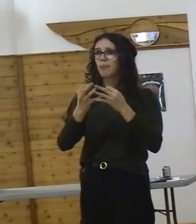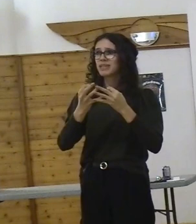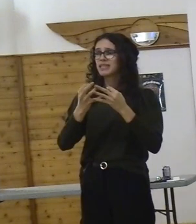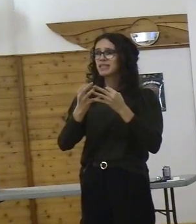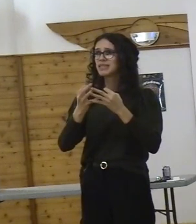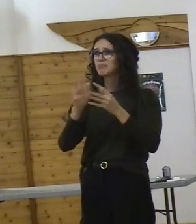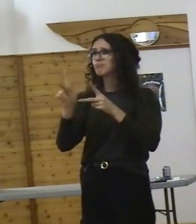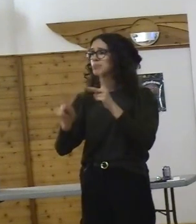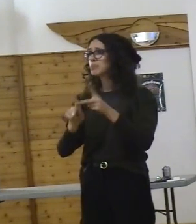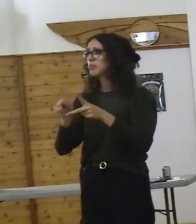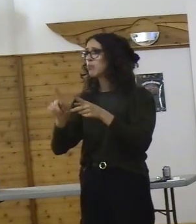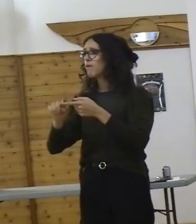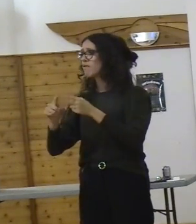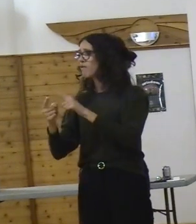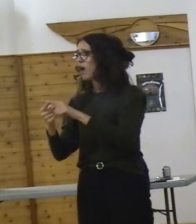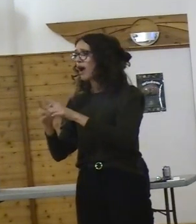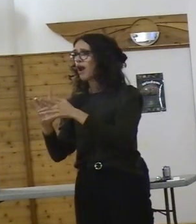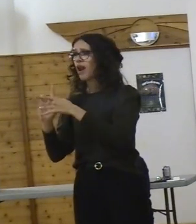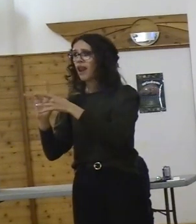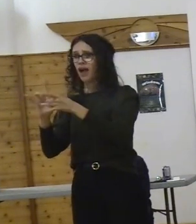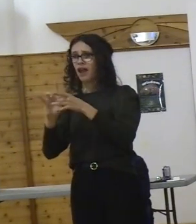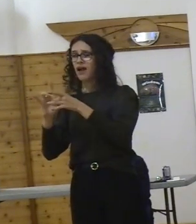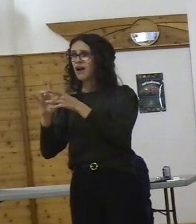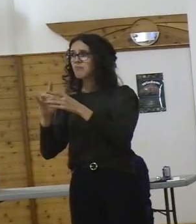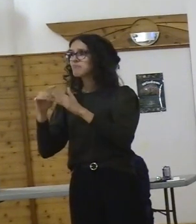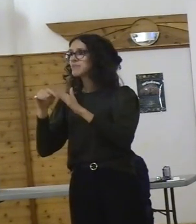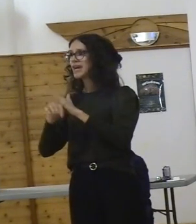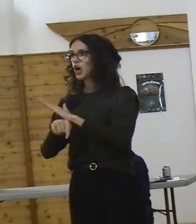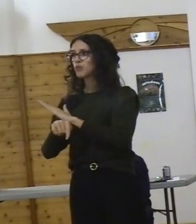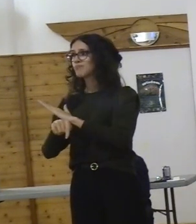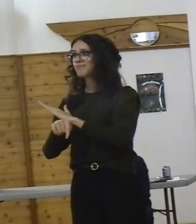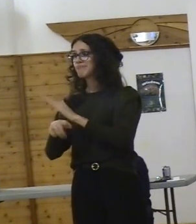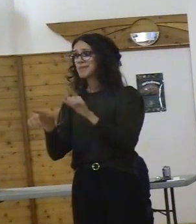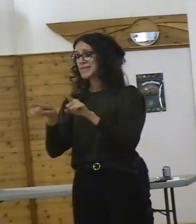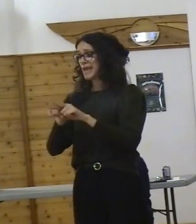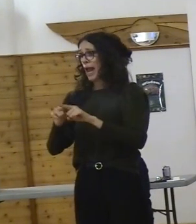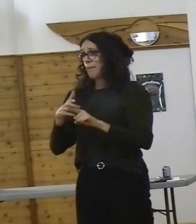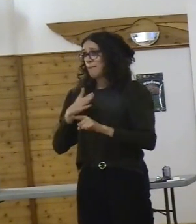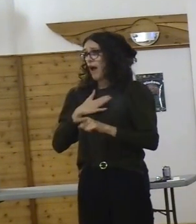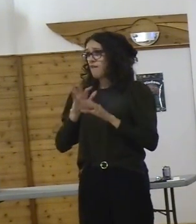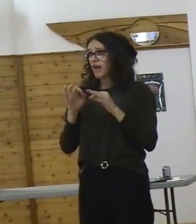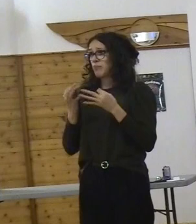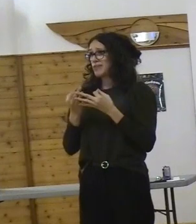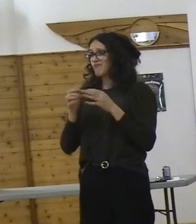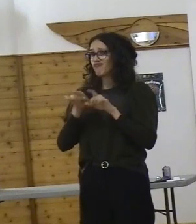Nobody charged for all the murders in my family.